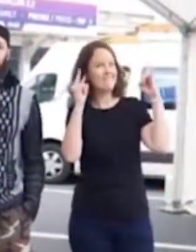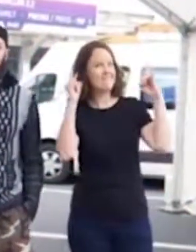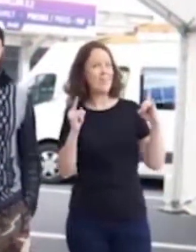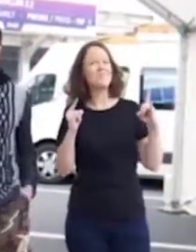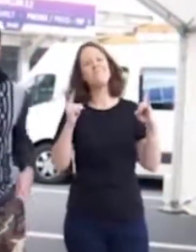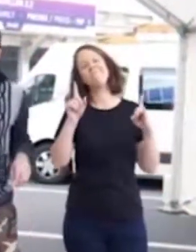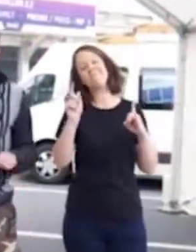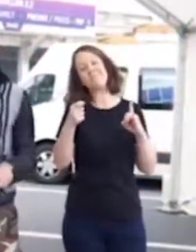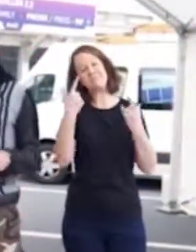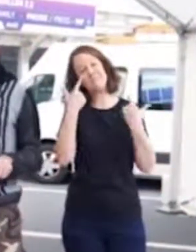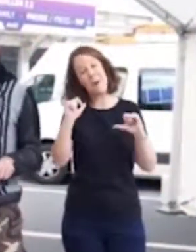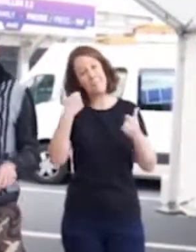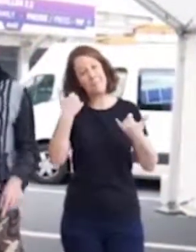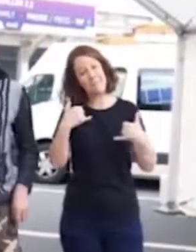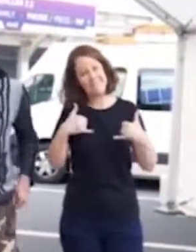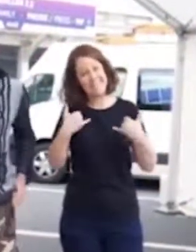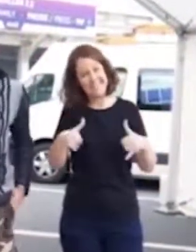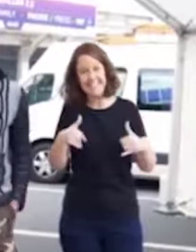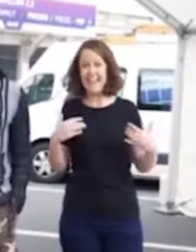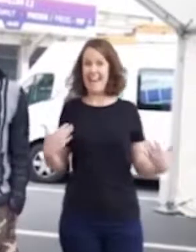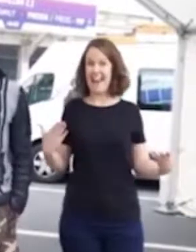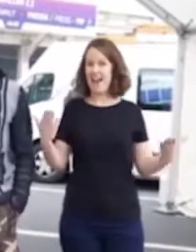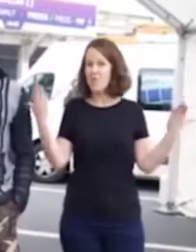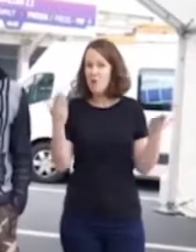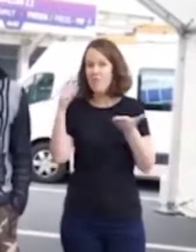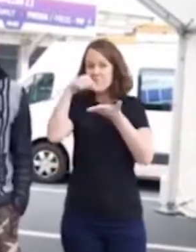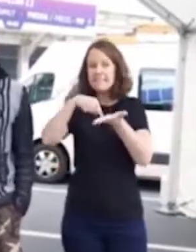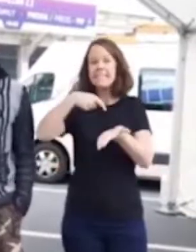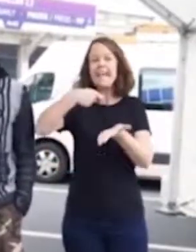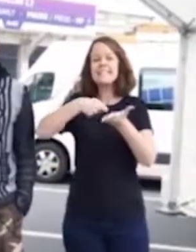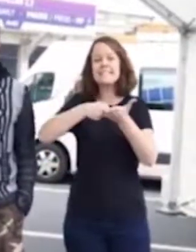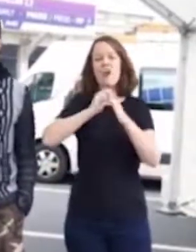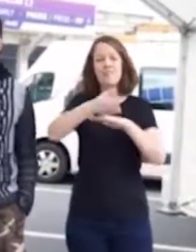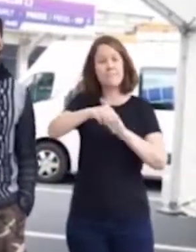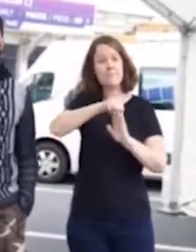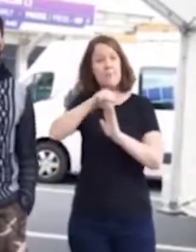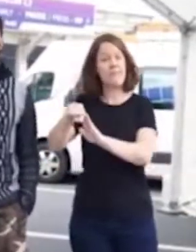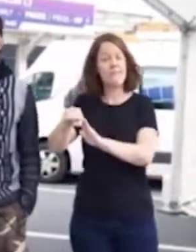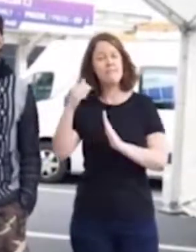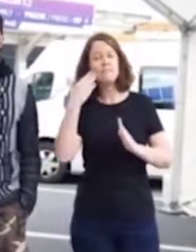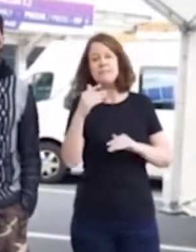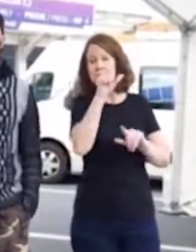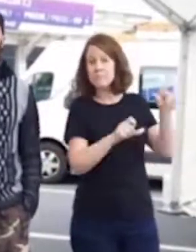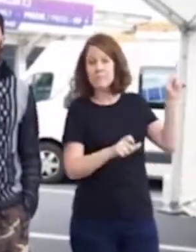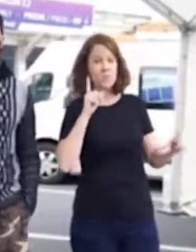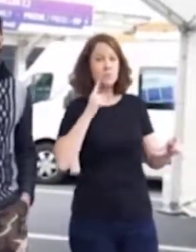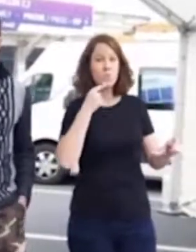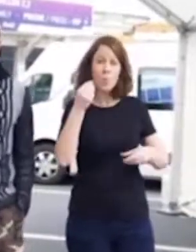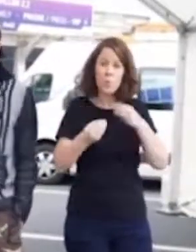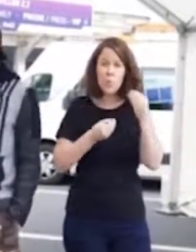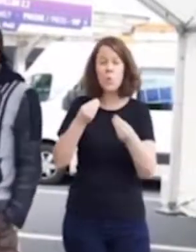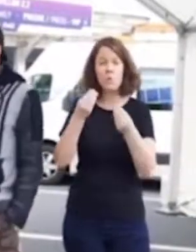We also made a general accessible... ...access... Yes. Accessible communication. So we created a map in braille,